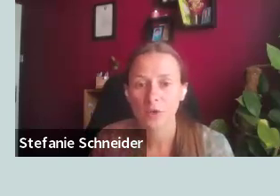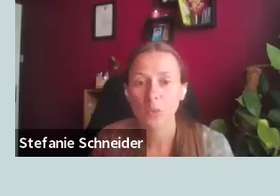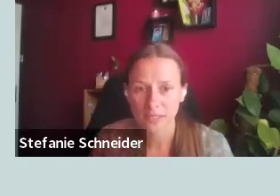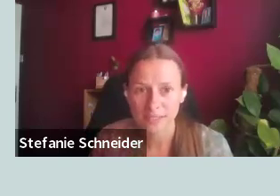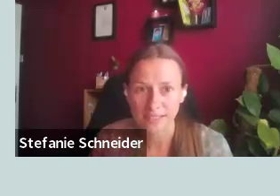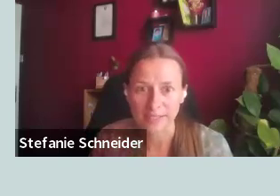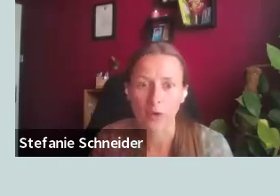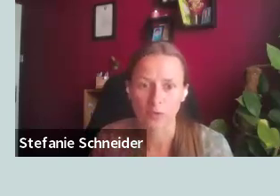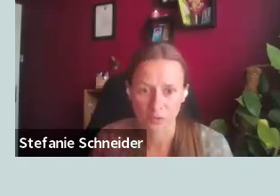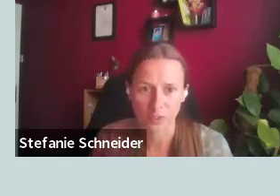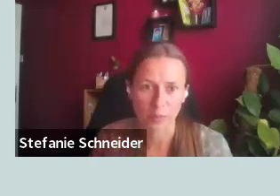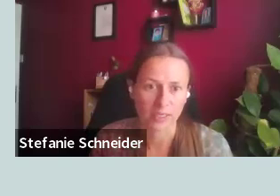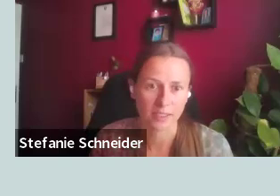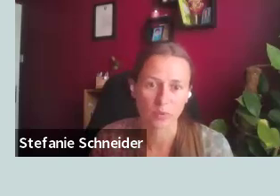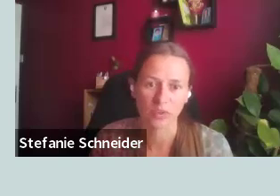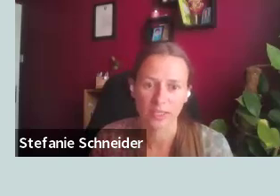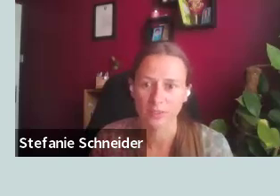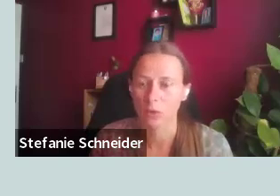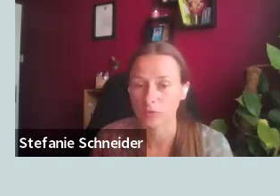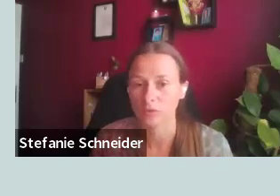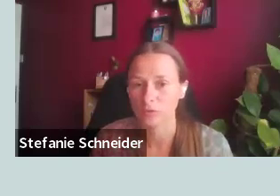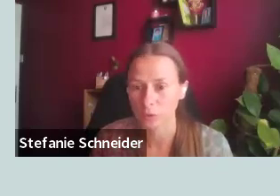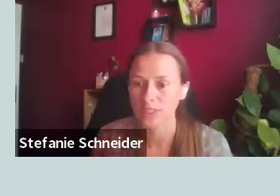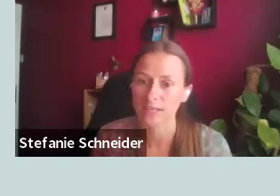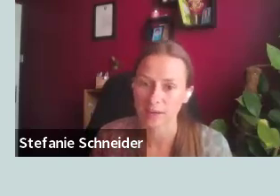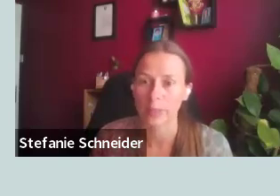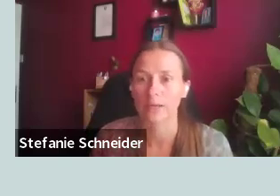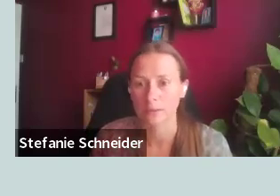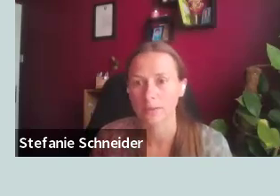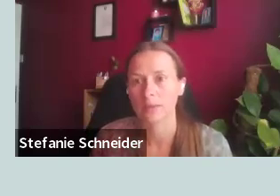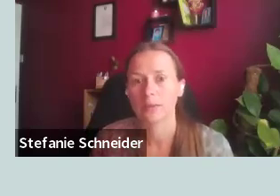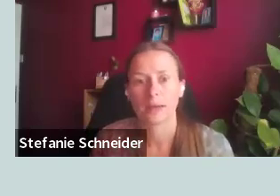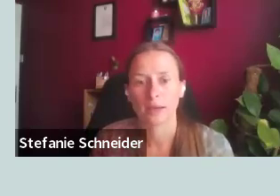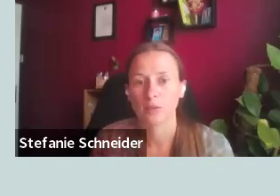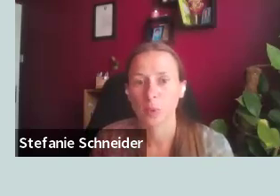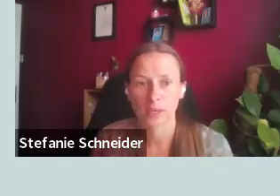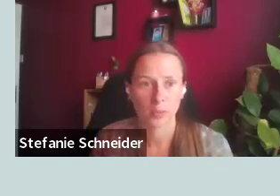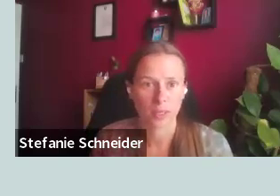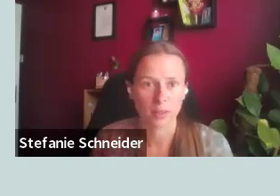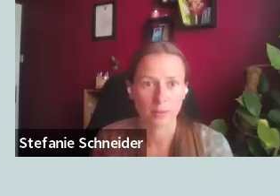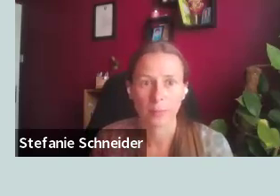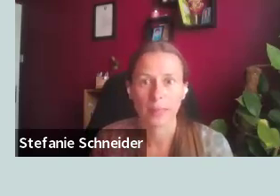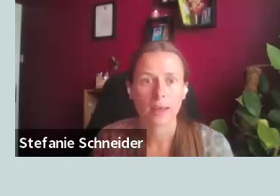the quality of the feedback that is provided or of the reviews that then a panel is working with.